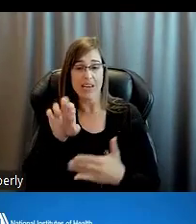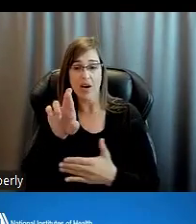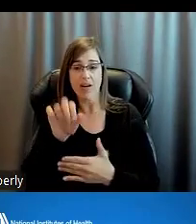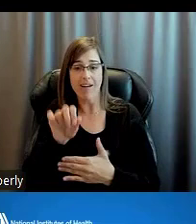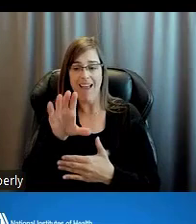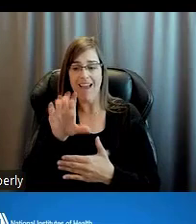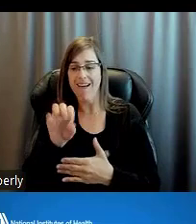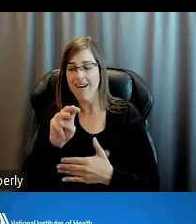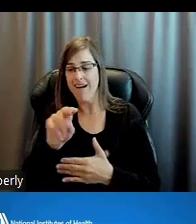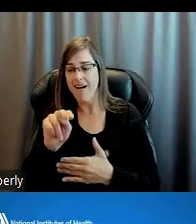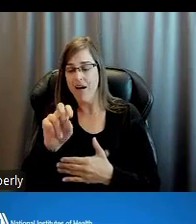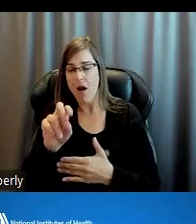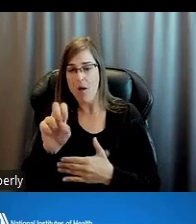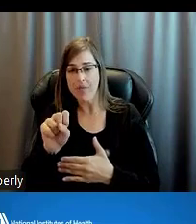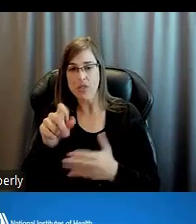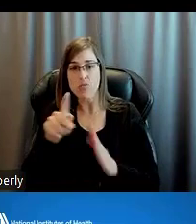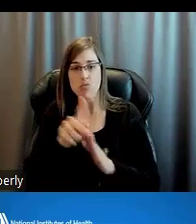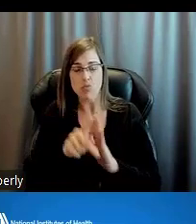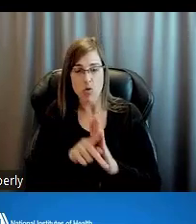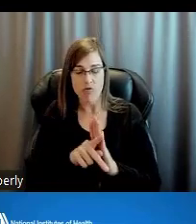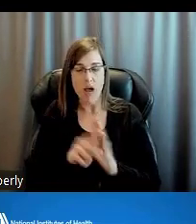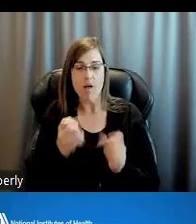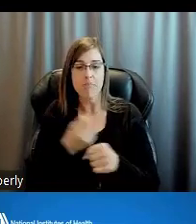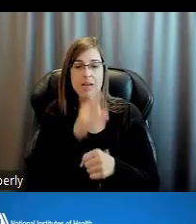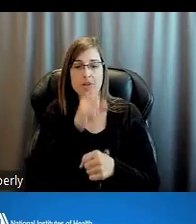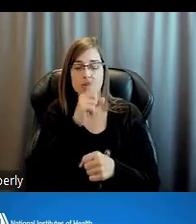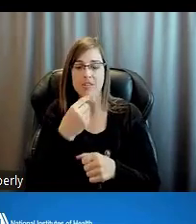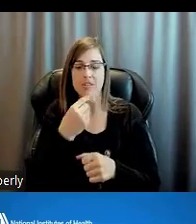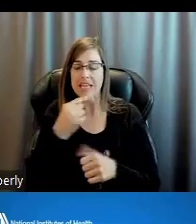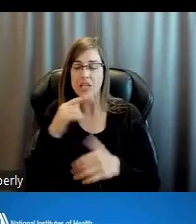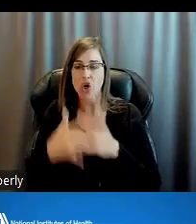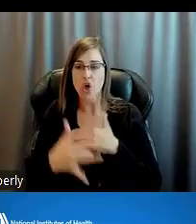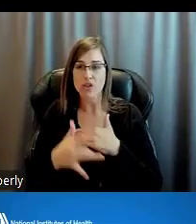and make sure that it says early-stage investigator on it